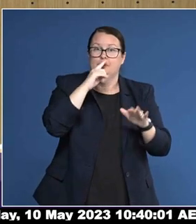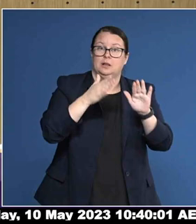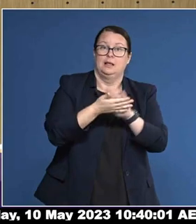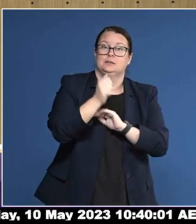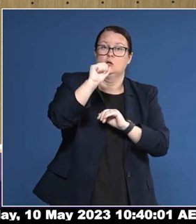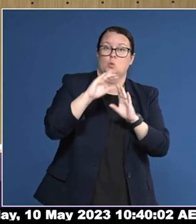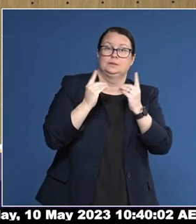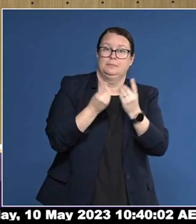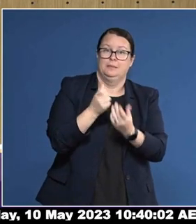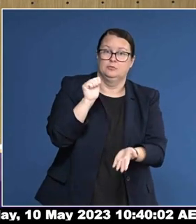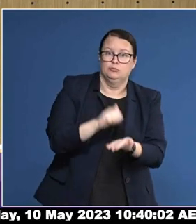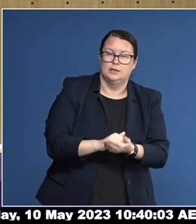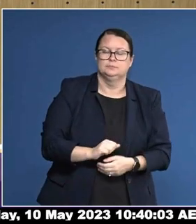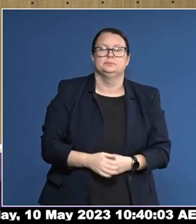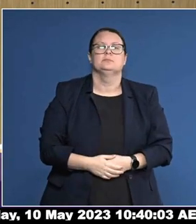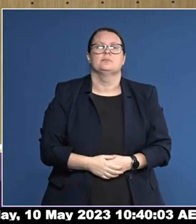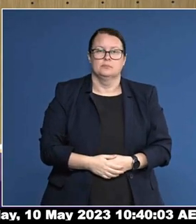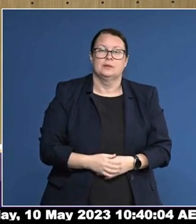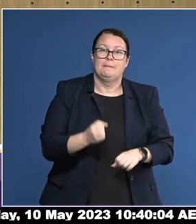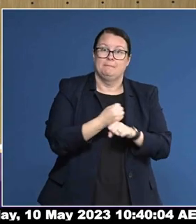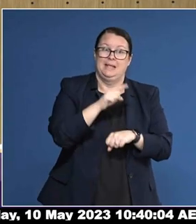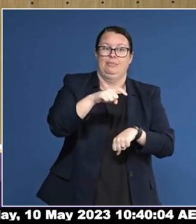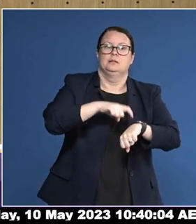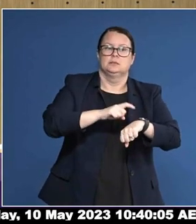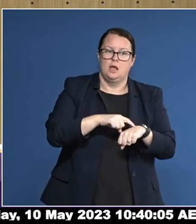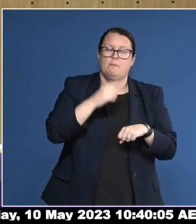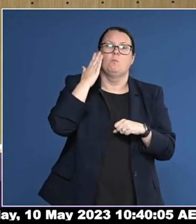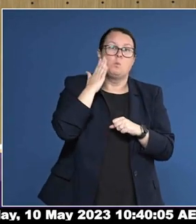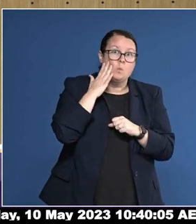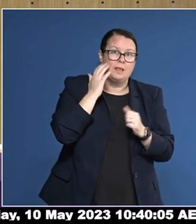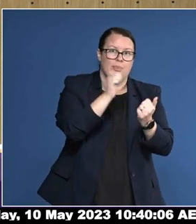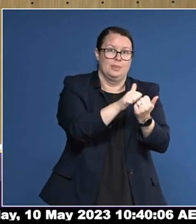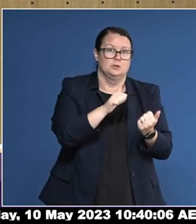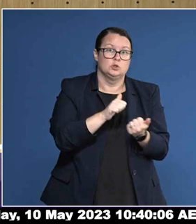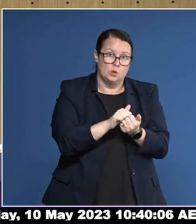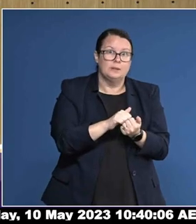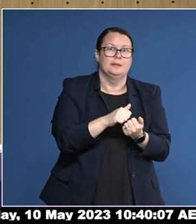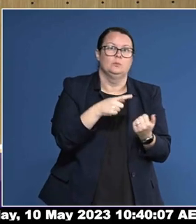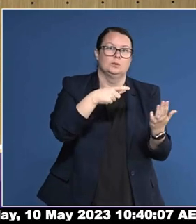Correct. MS MAHONY: Made at the time the report - the document is recorded? Yes.